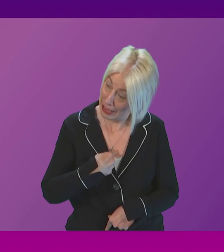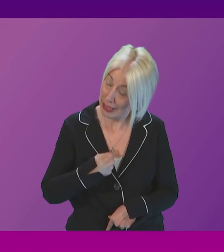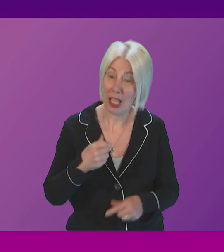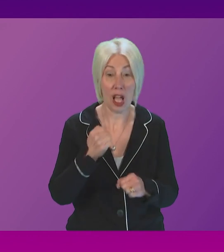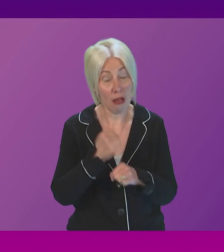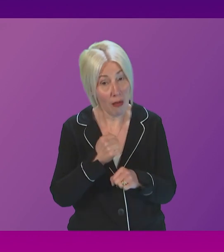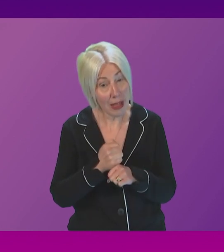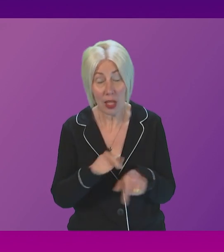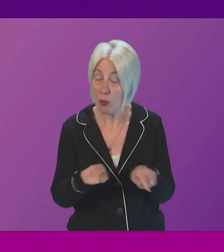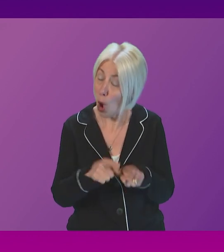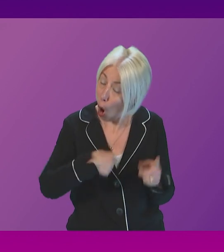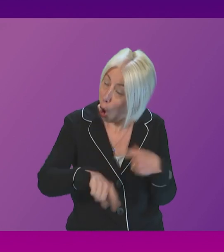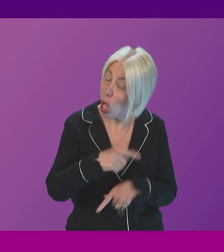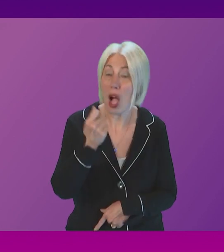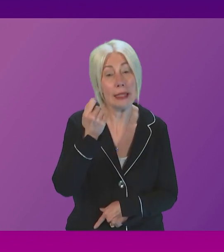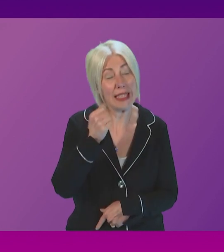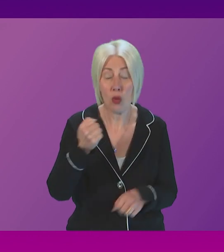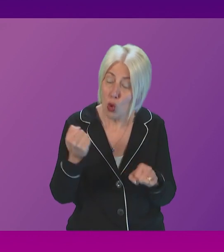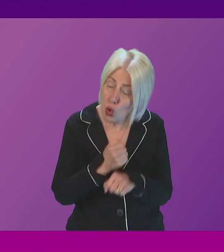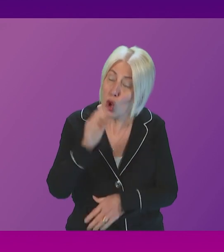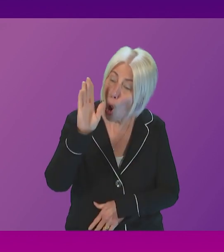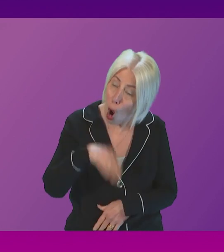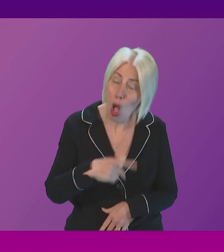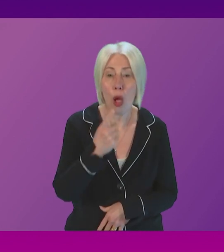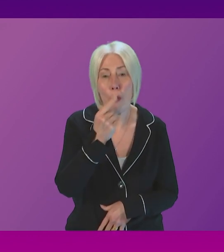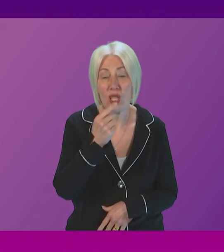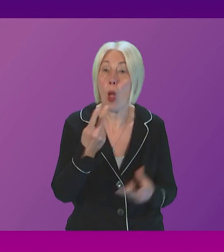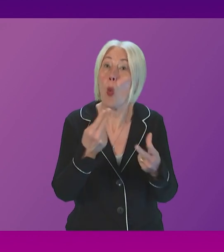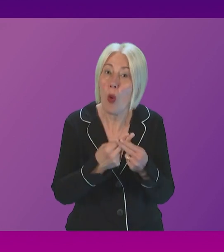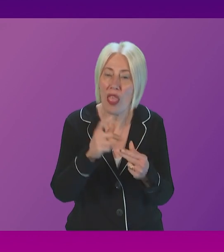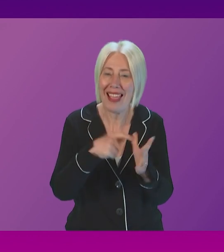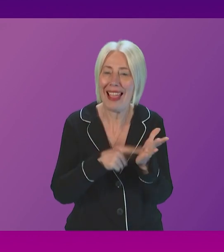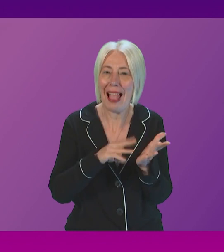just understand but are doing everything that we can alongside CalMac to ensure that there is not